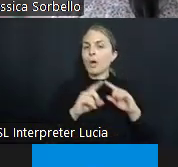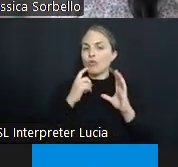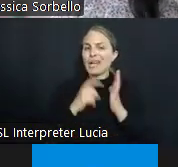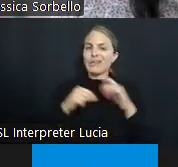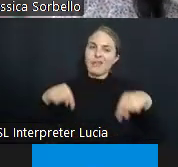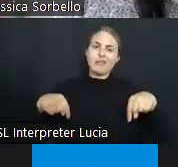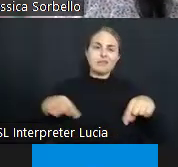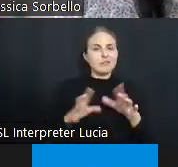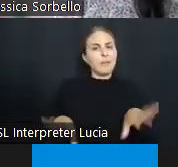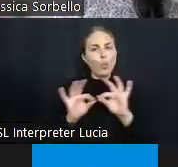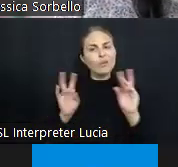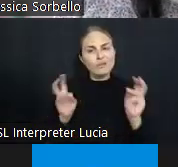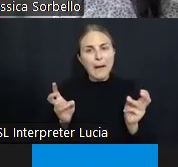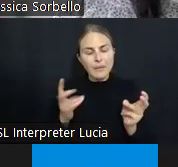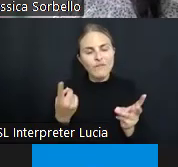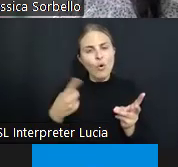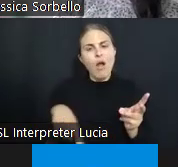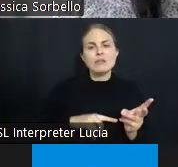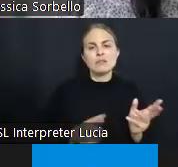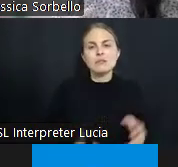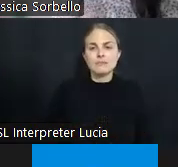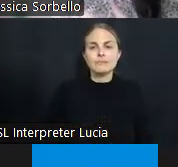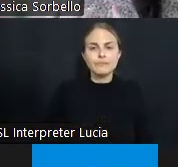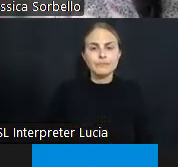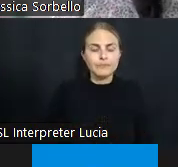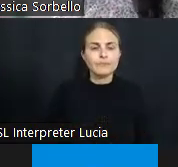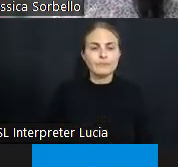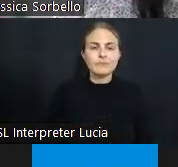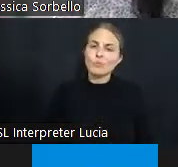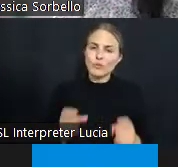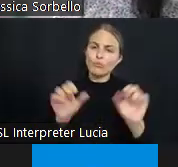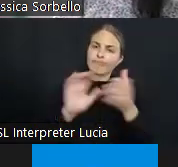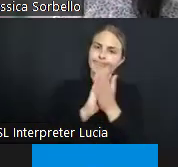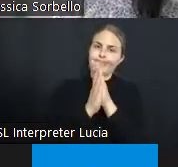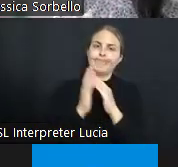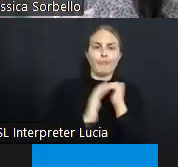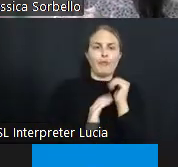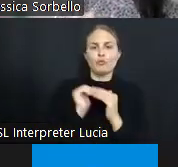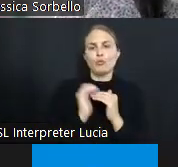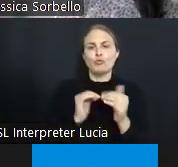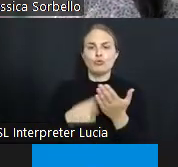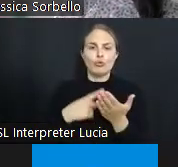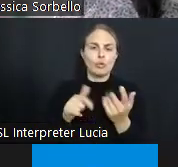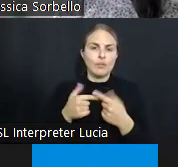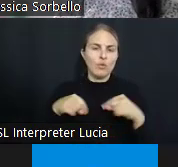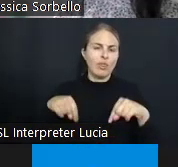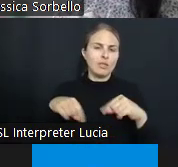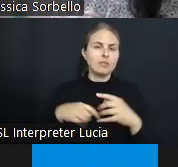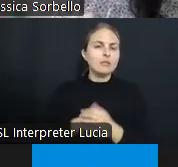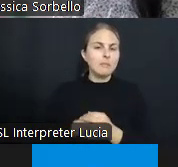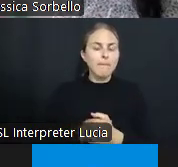the other piece is the goal of this training is not to make